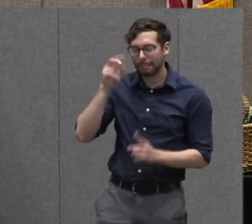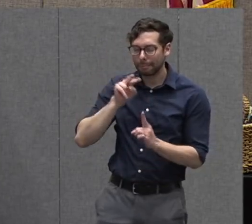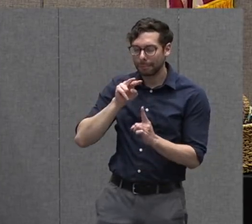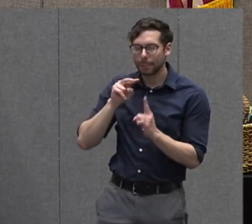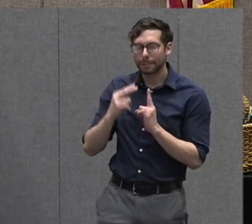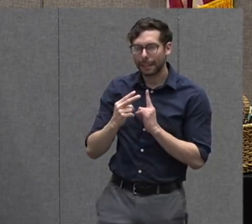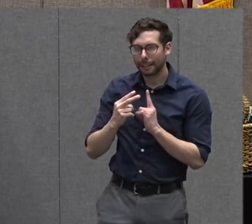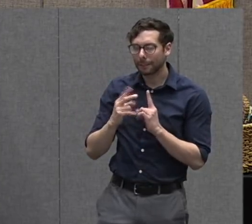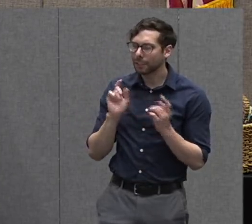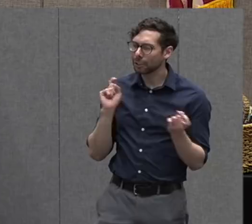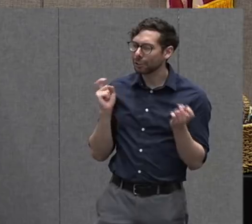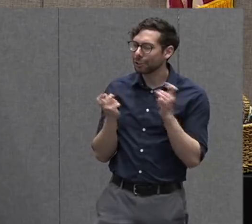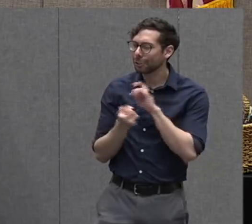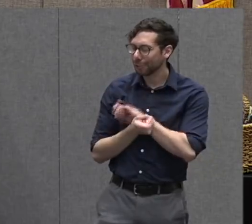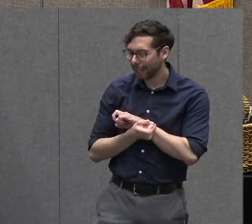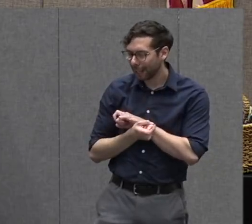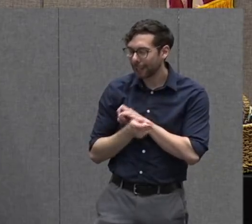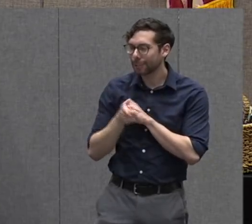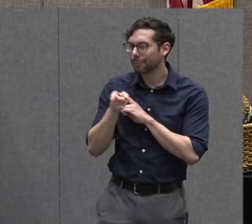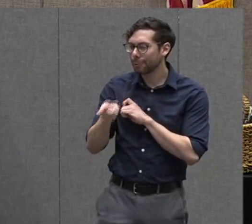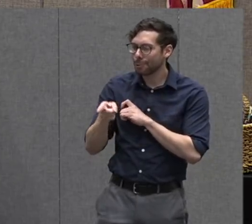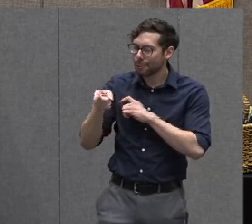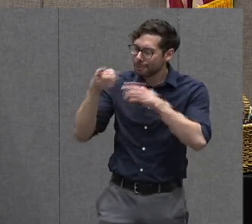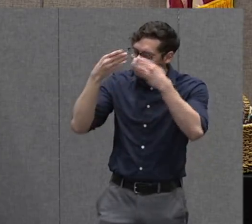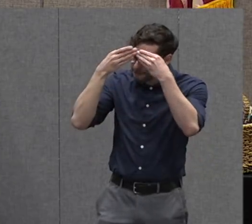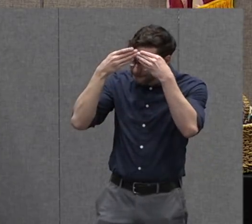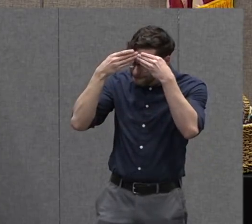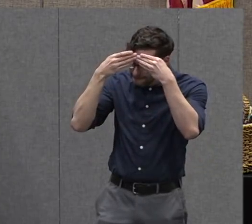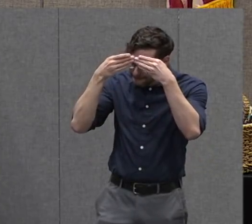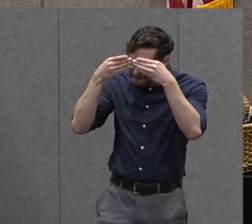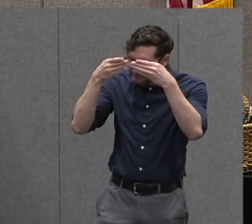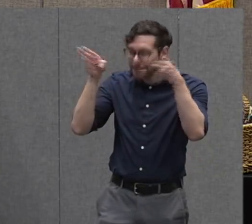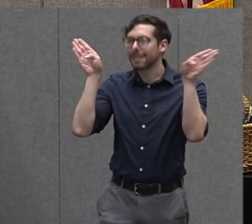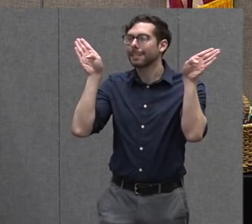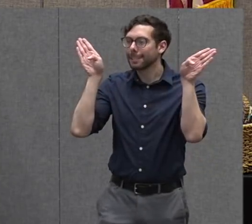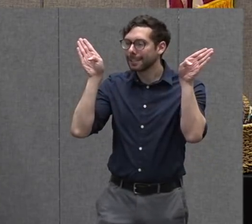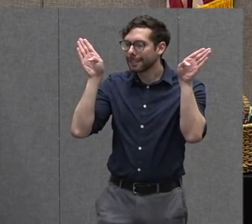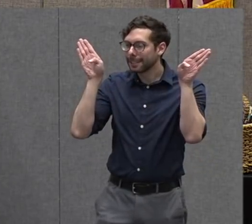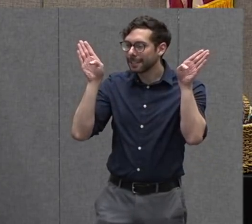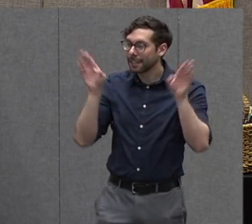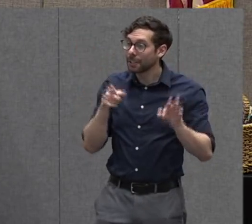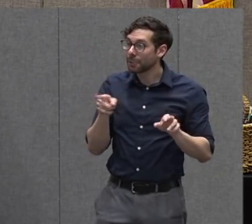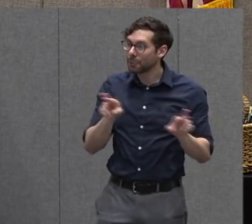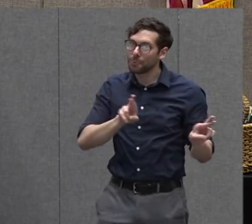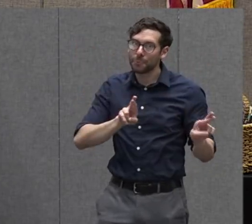and I think you're ready to maybe, face the music with miss Garcia.